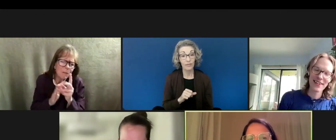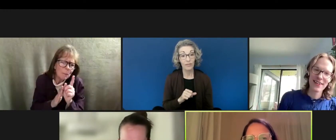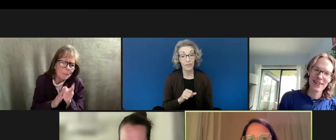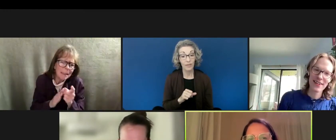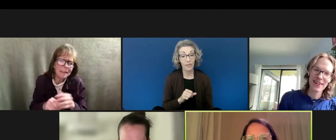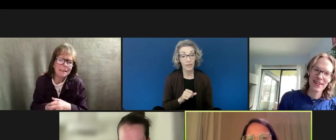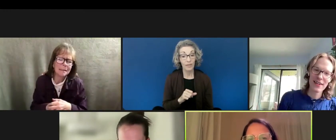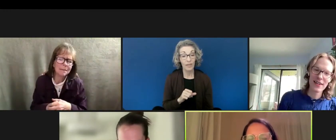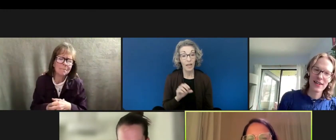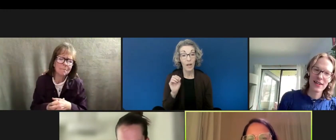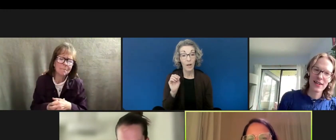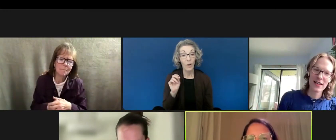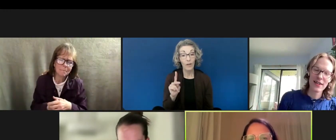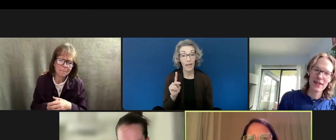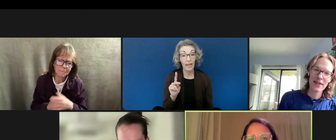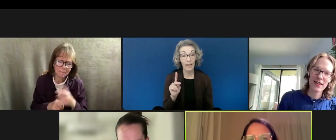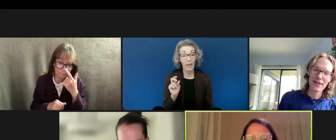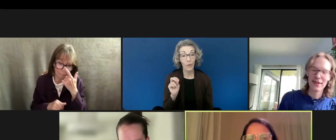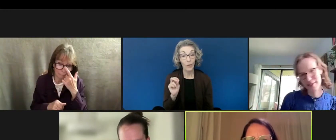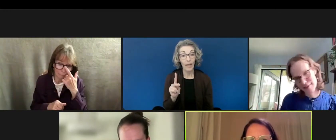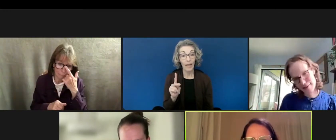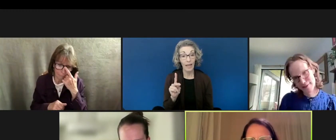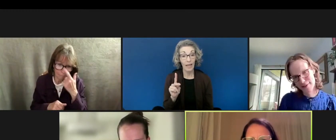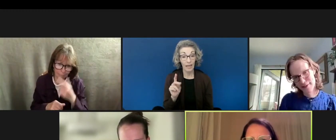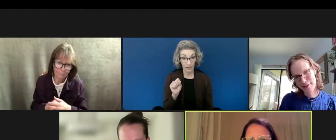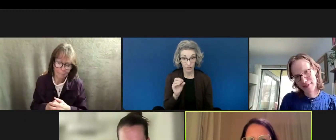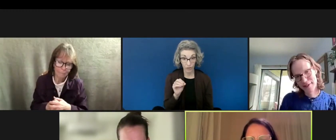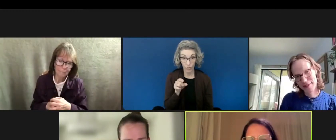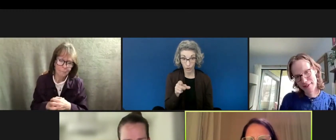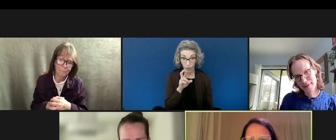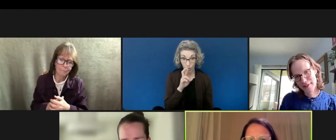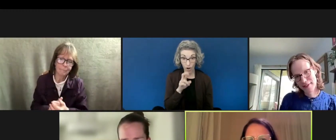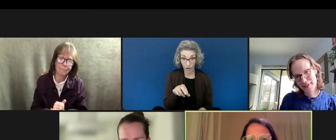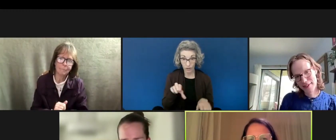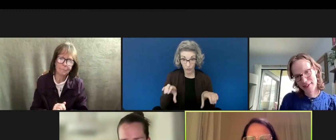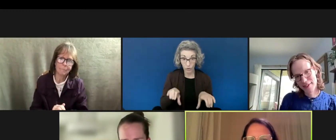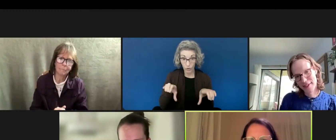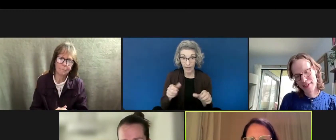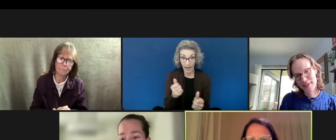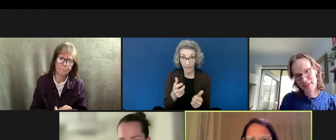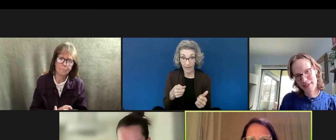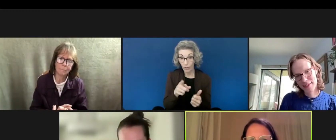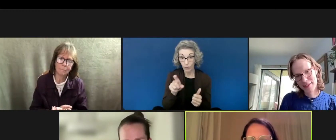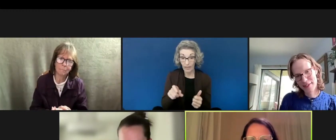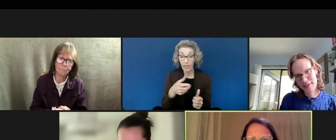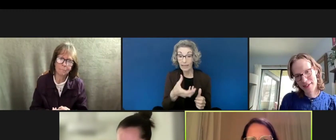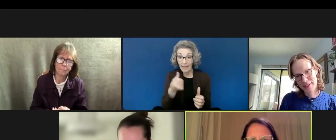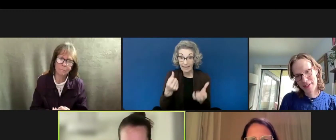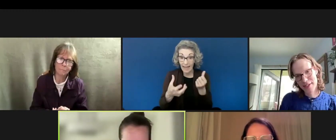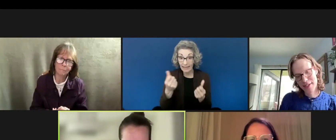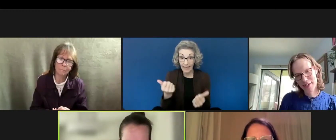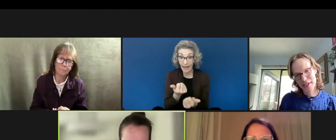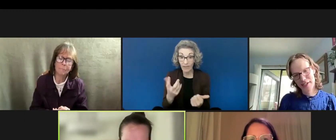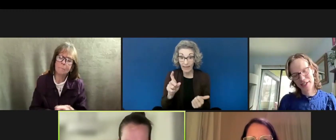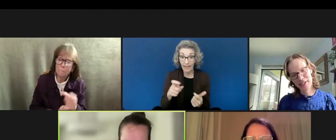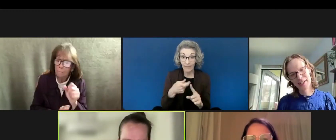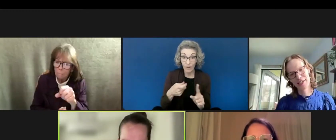Okay, okay, so you're taking everything you need right from the patient's file- Yeah. You're okay with that, right? Yeah. >> Okay.